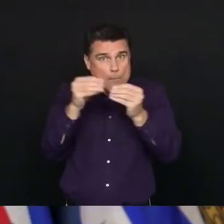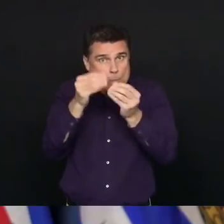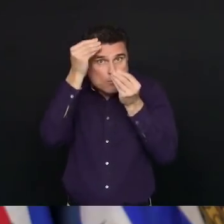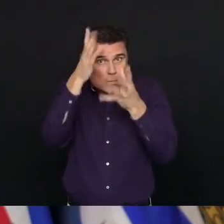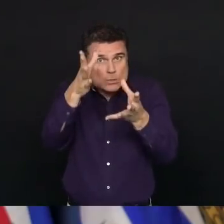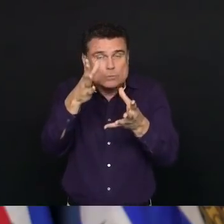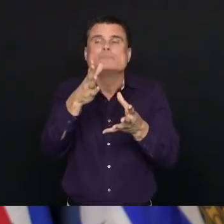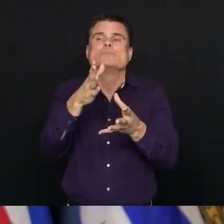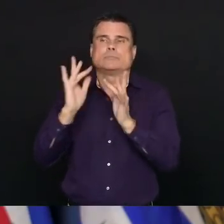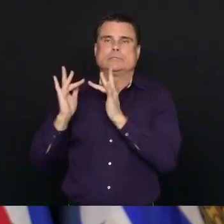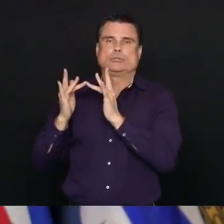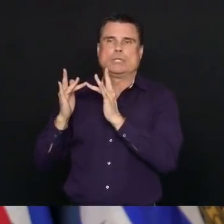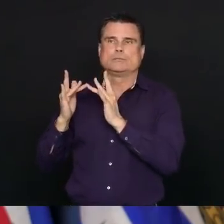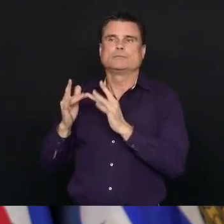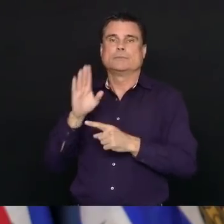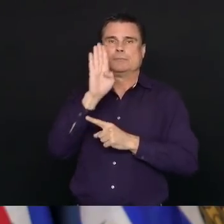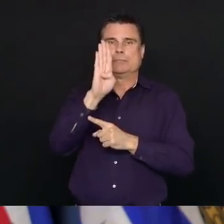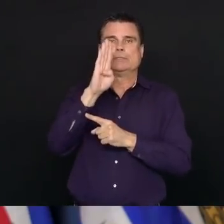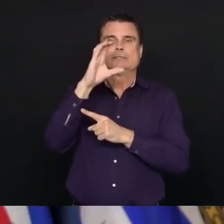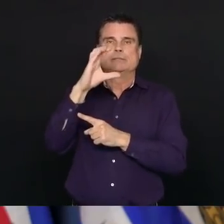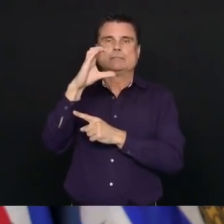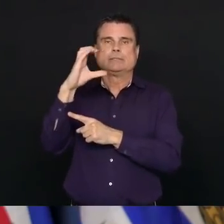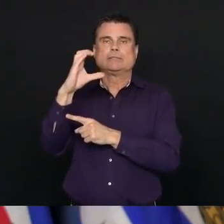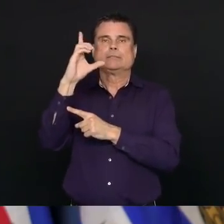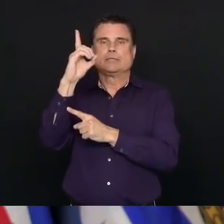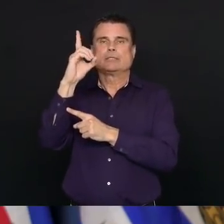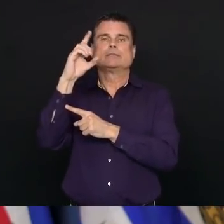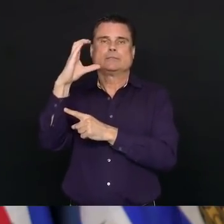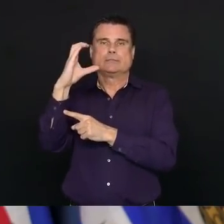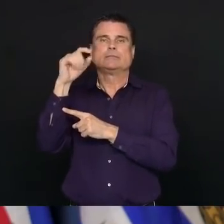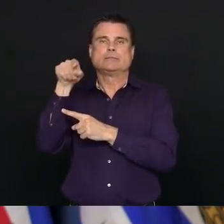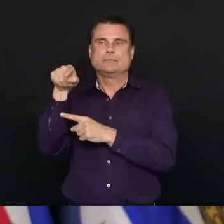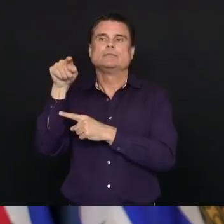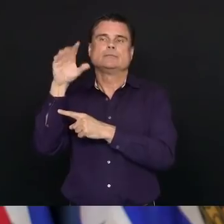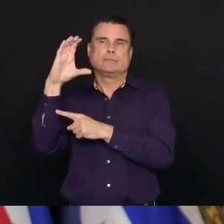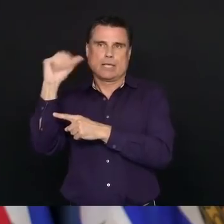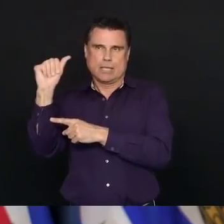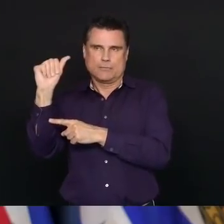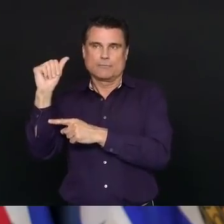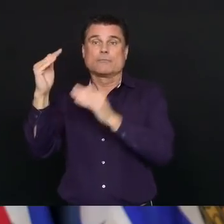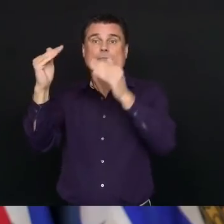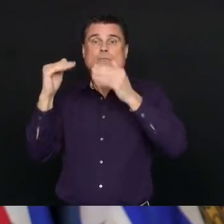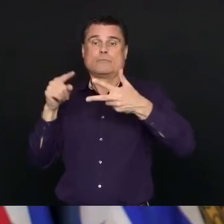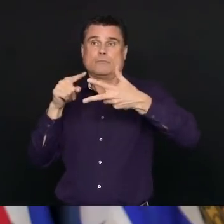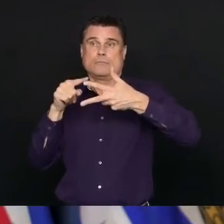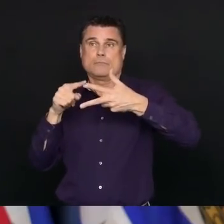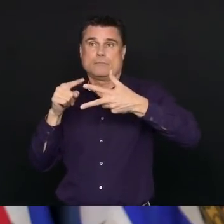for recommendations on protecting families and communities from COVID-19 visit DC CDC.ca. For nonmedical questions about the